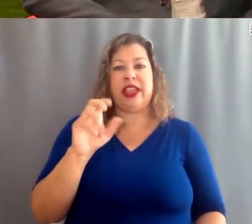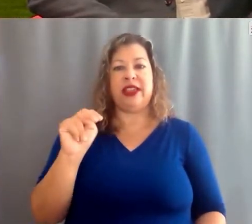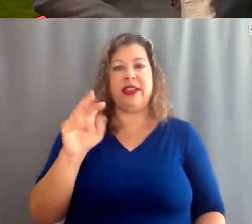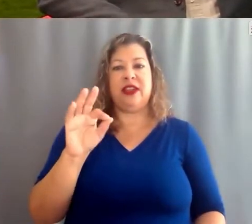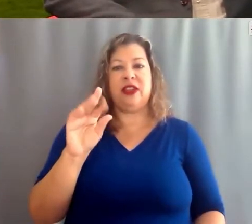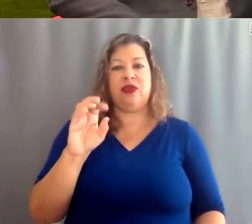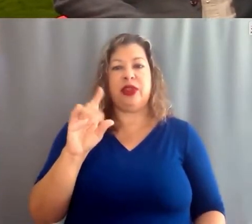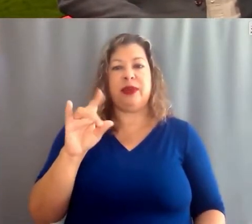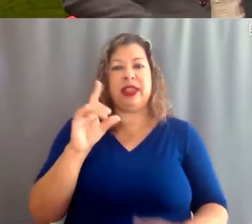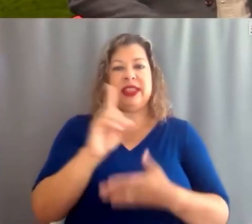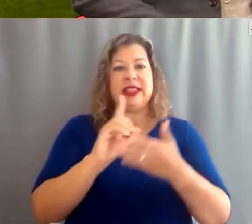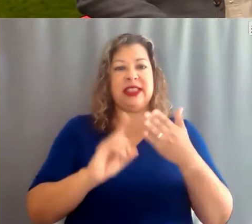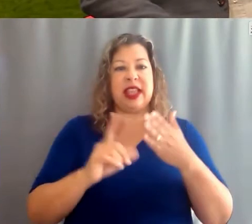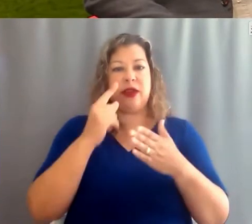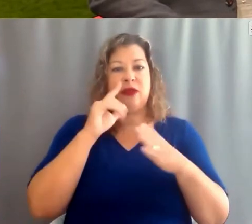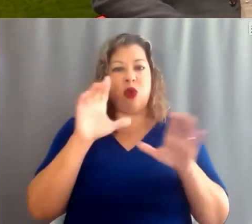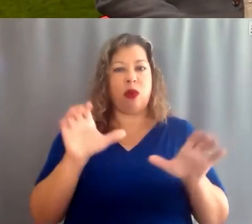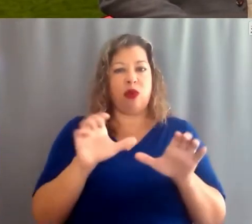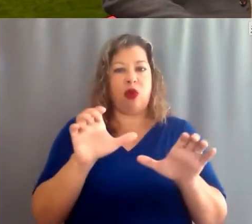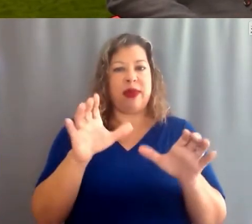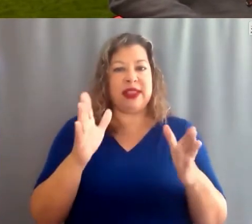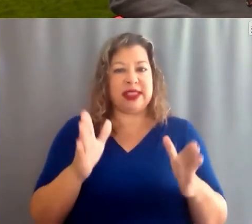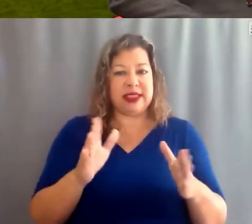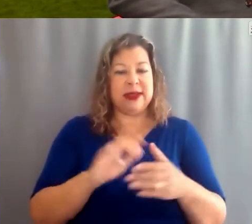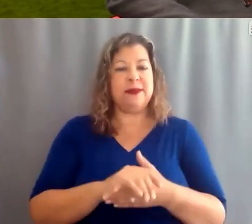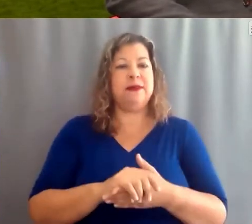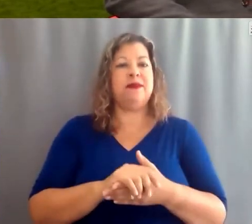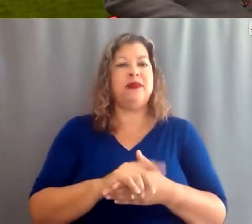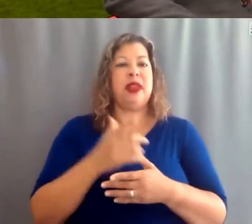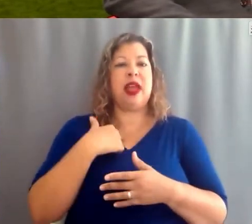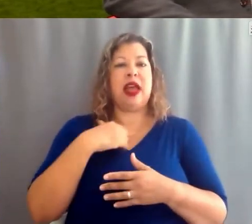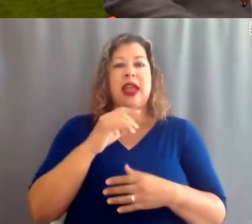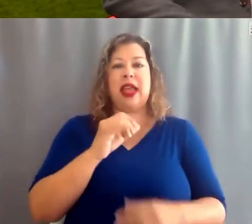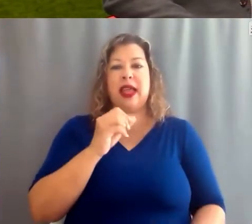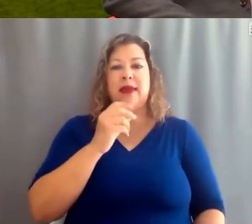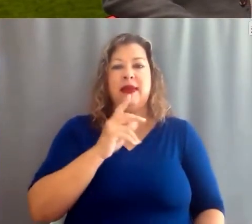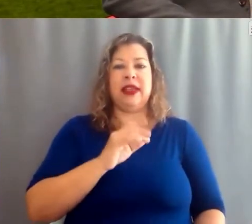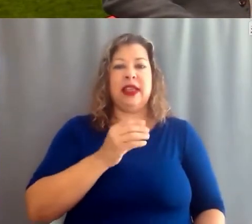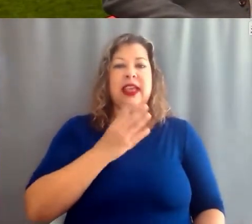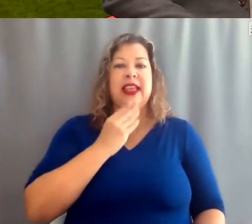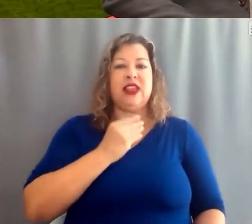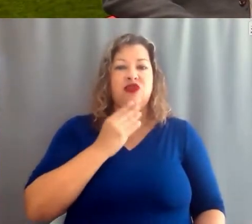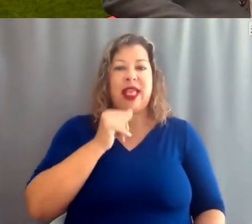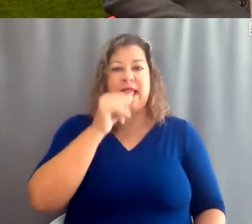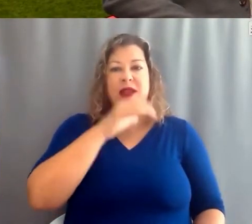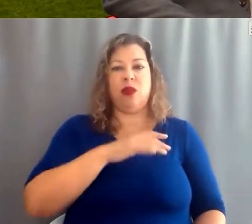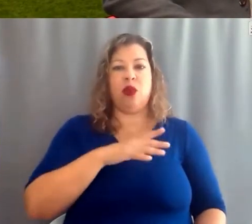I'm a designer for performance. I'm an Israeli woman, fair skinned, wearing a black dress.